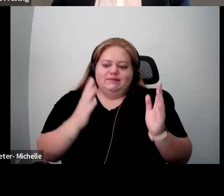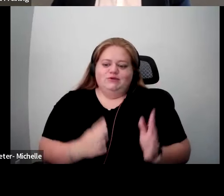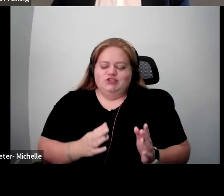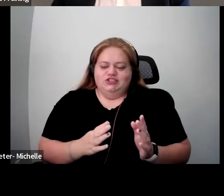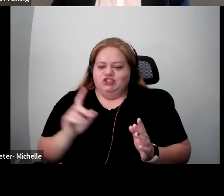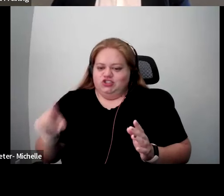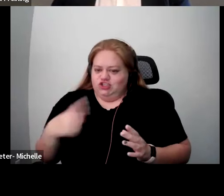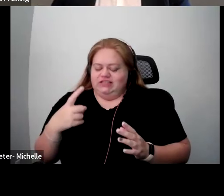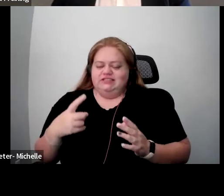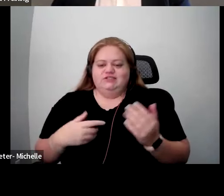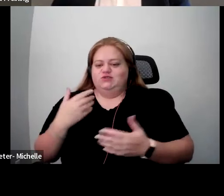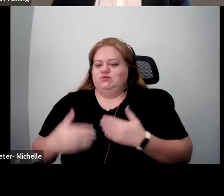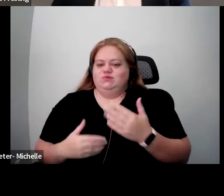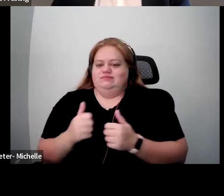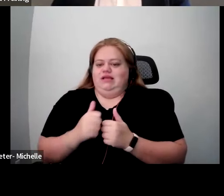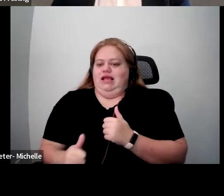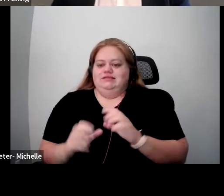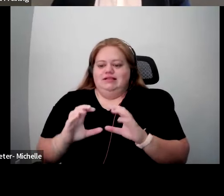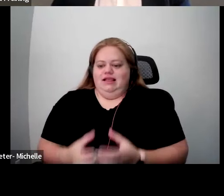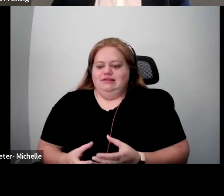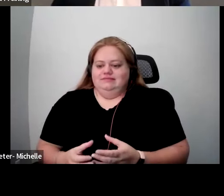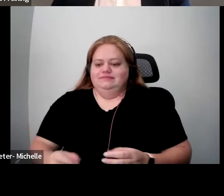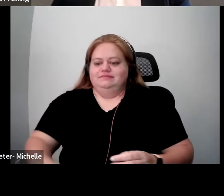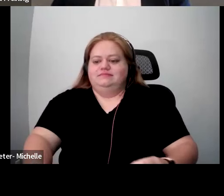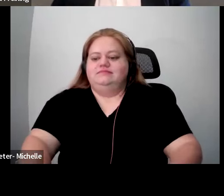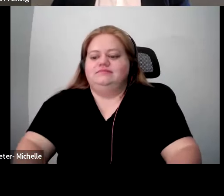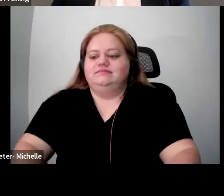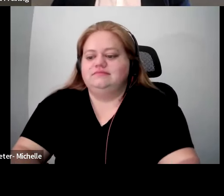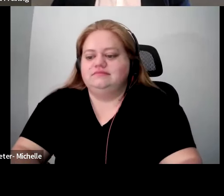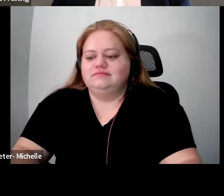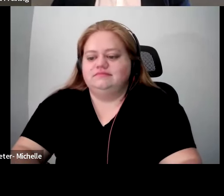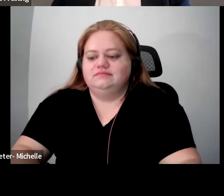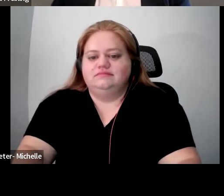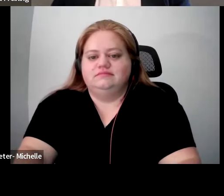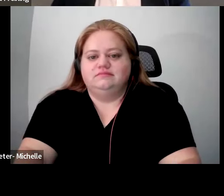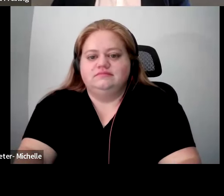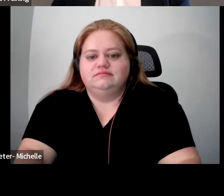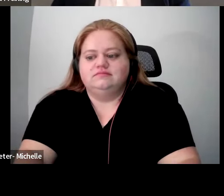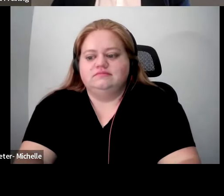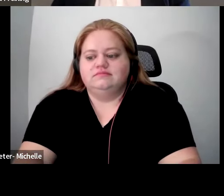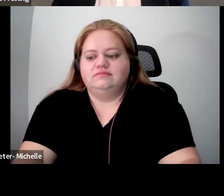to pass their subject. They have to constantly working with the lecturer